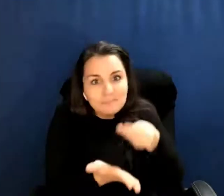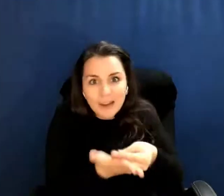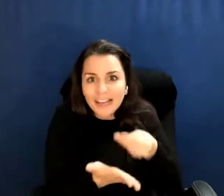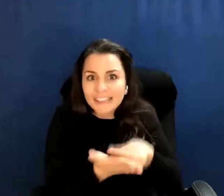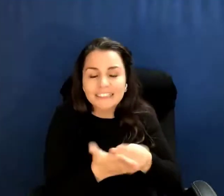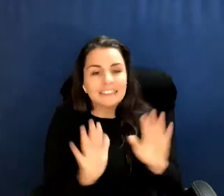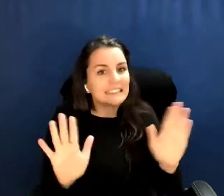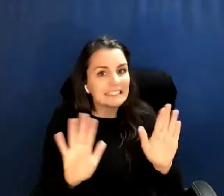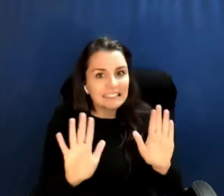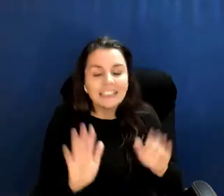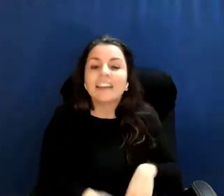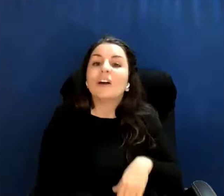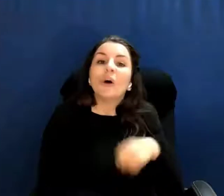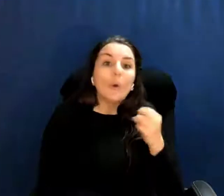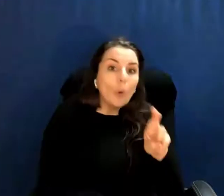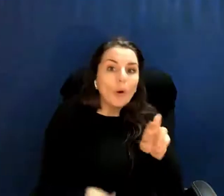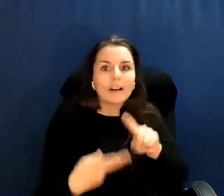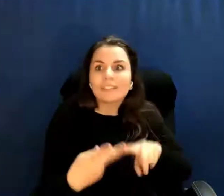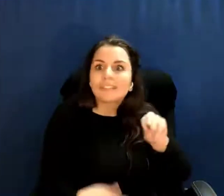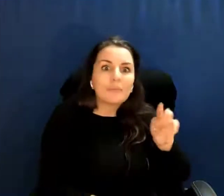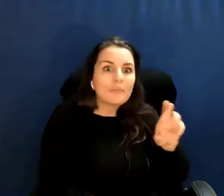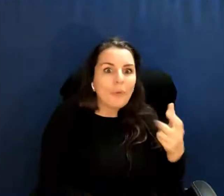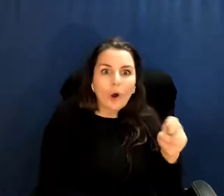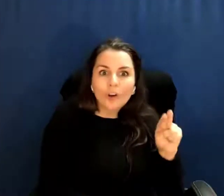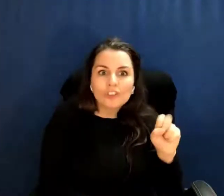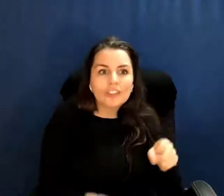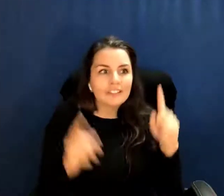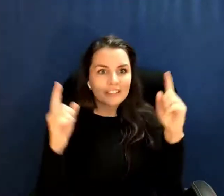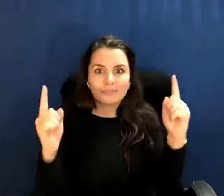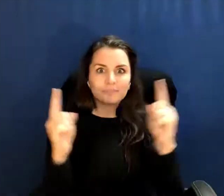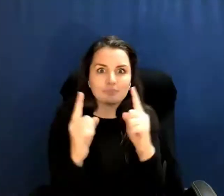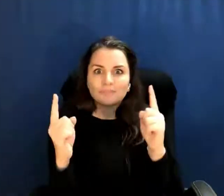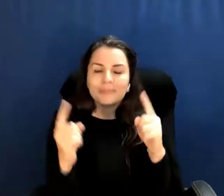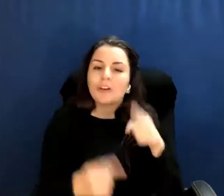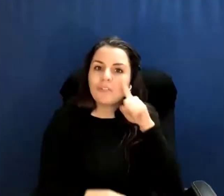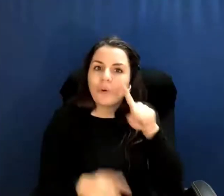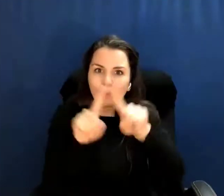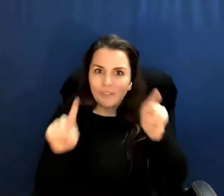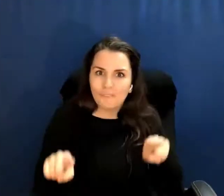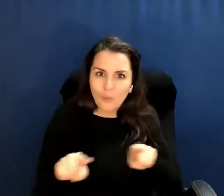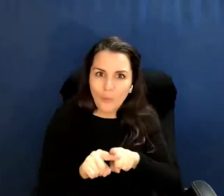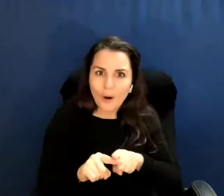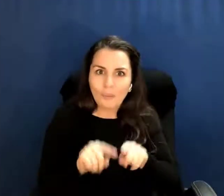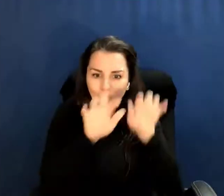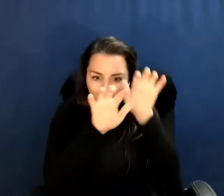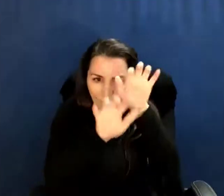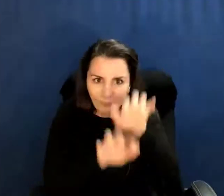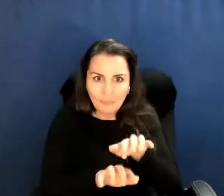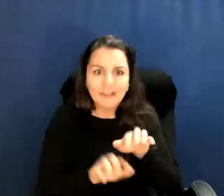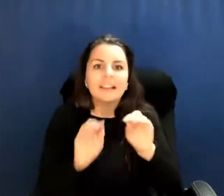Lisa Chadwick: Yeah. Sheri Cummins: Or how to do something in ASSIST. So, if you have those basic questions,